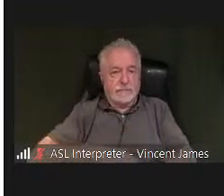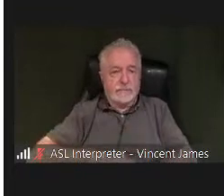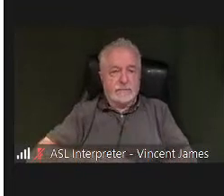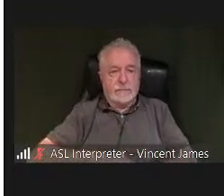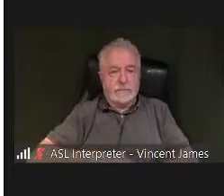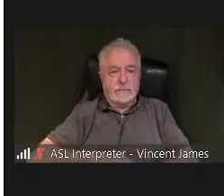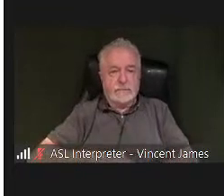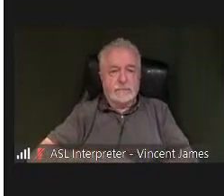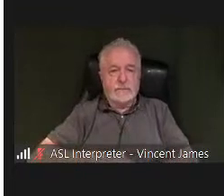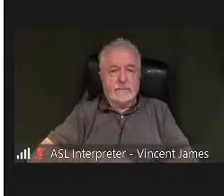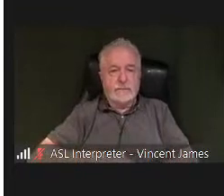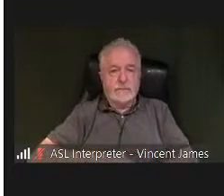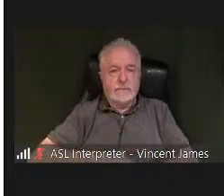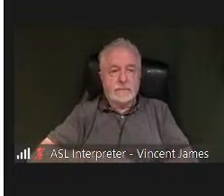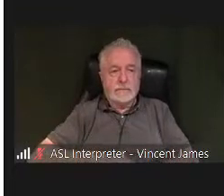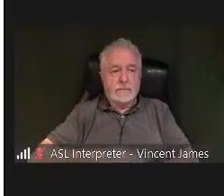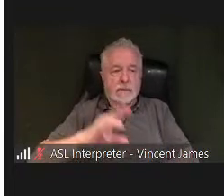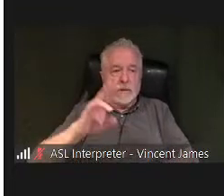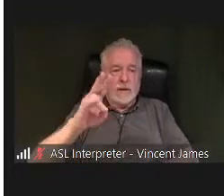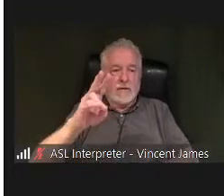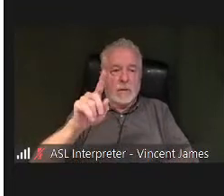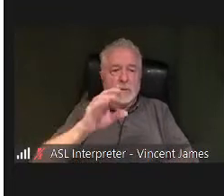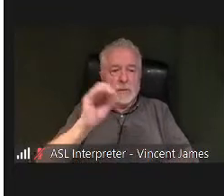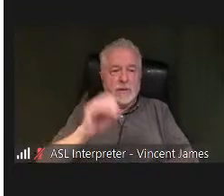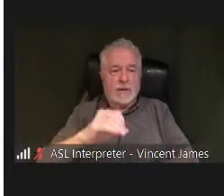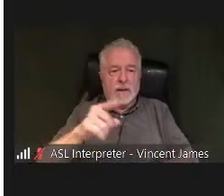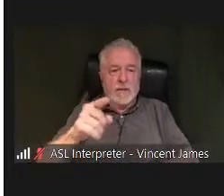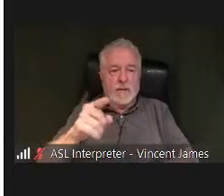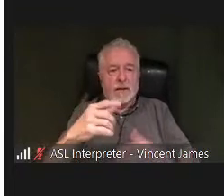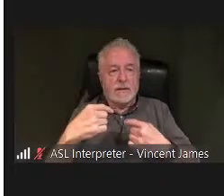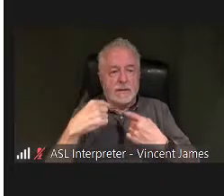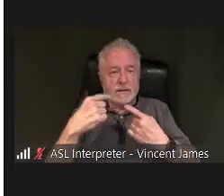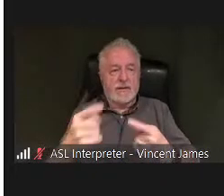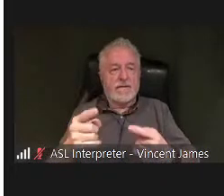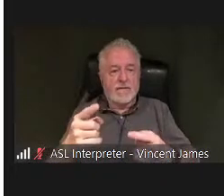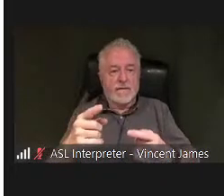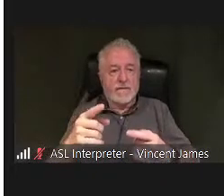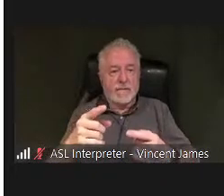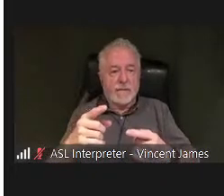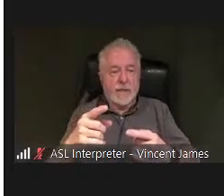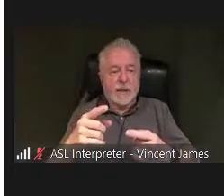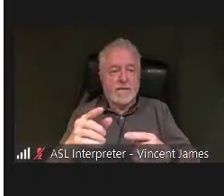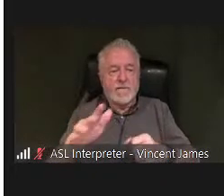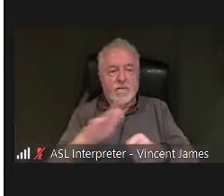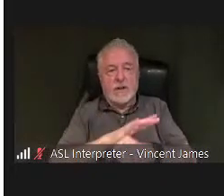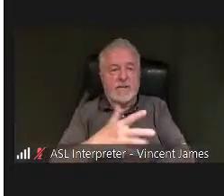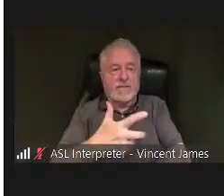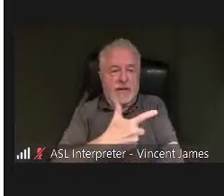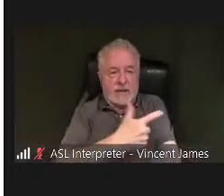70, 71 percent of them have been fully vaccinated and eight